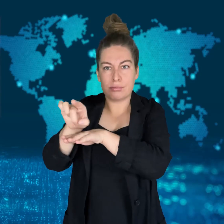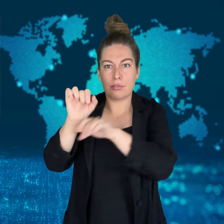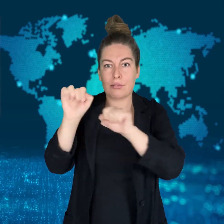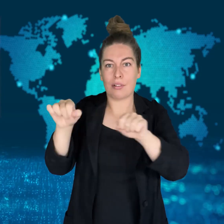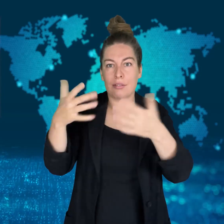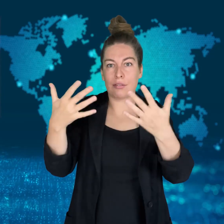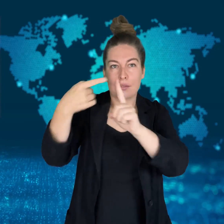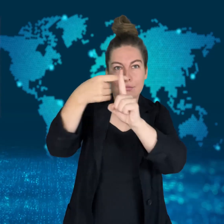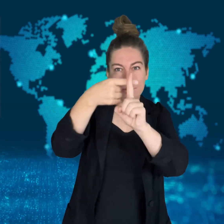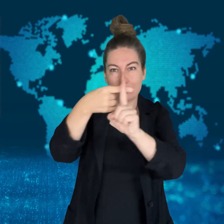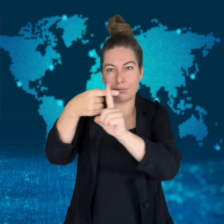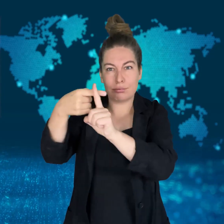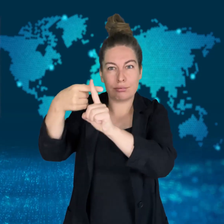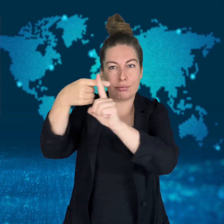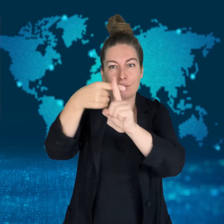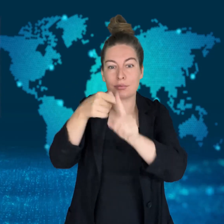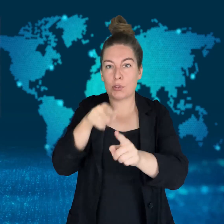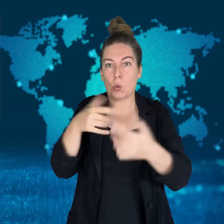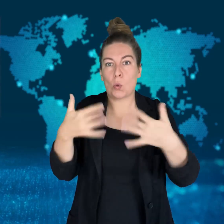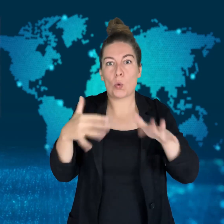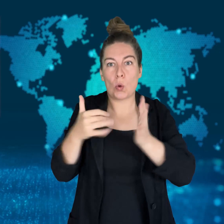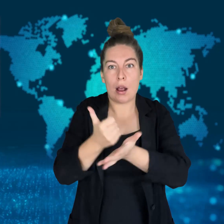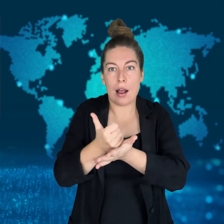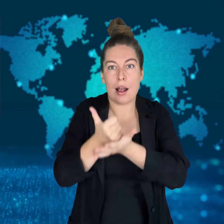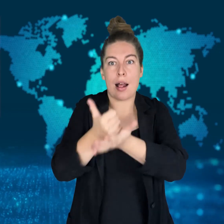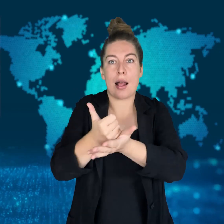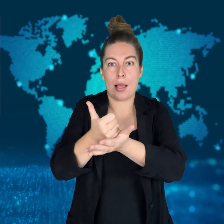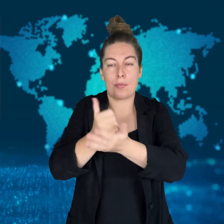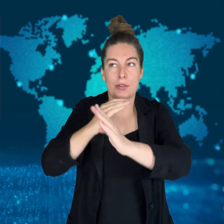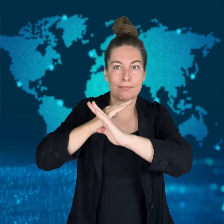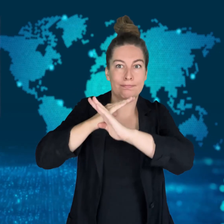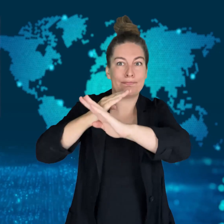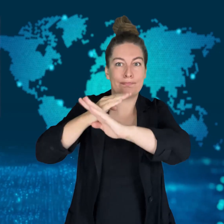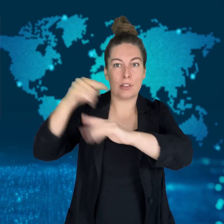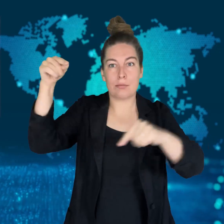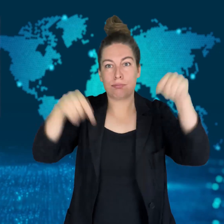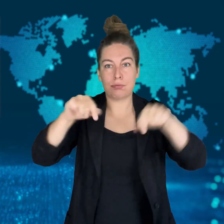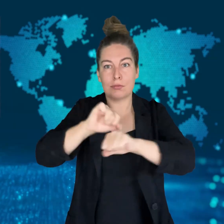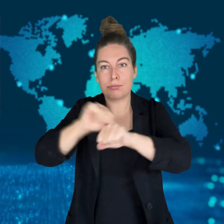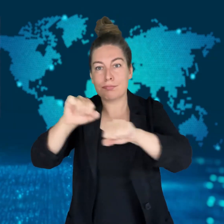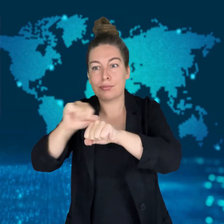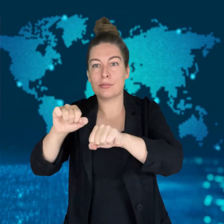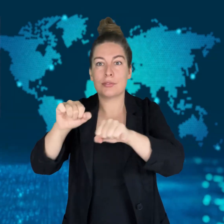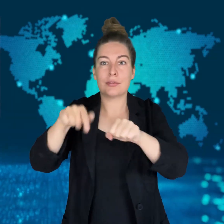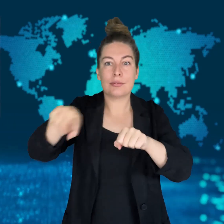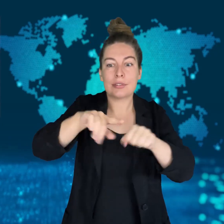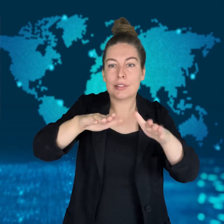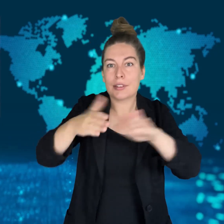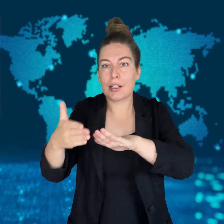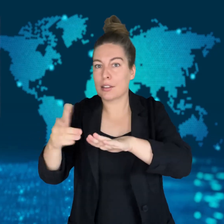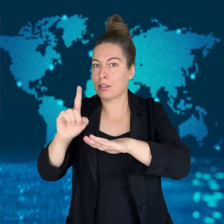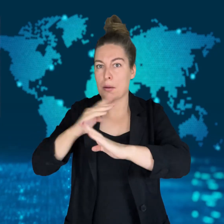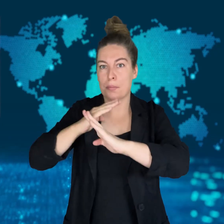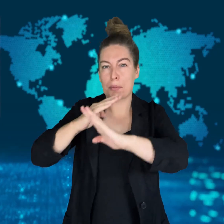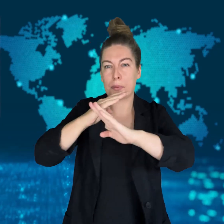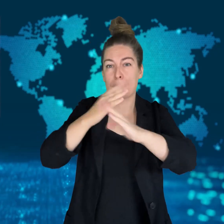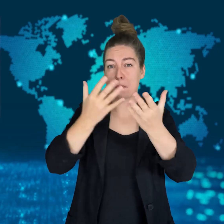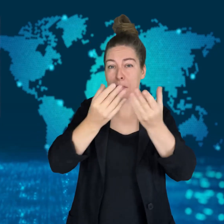A combination of "anti-aircraft missile troops, tactical aviation,